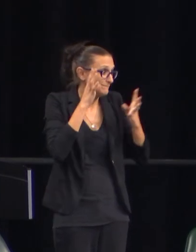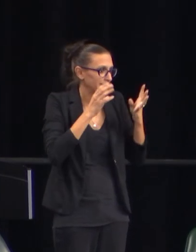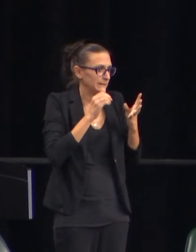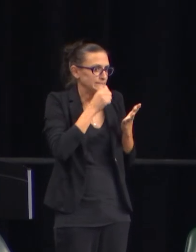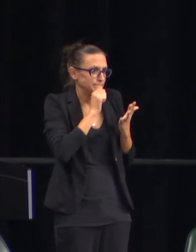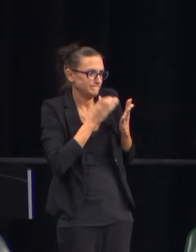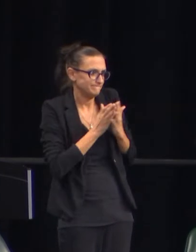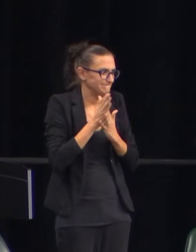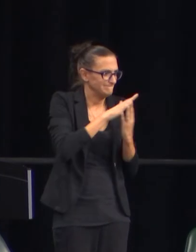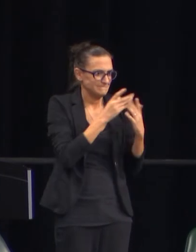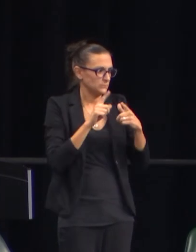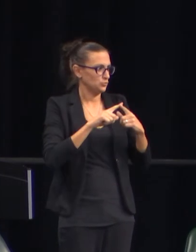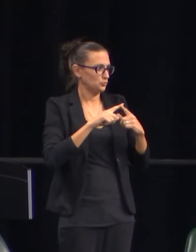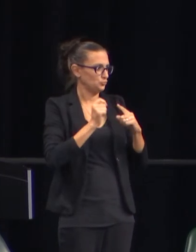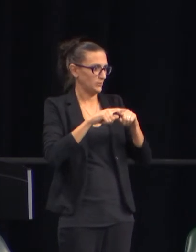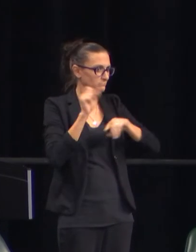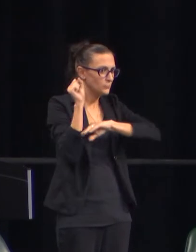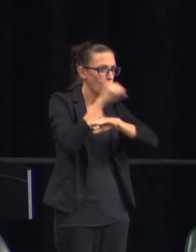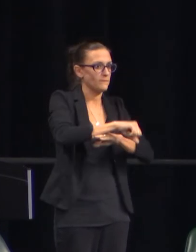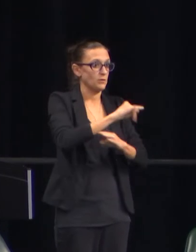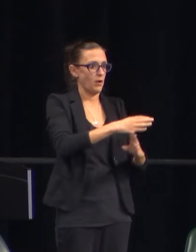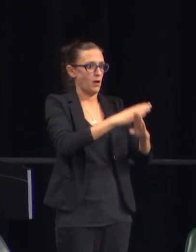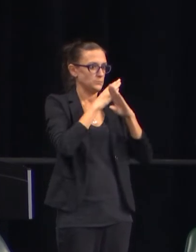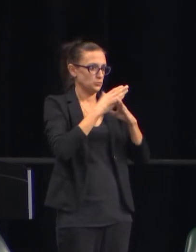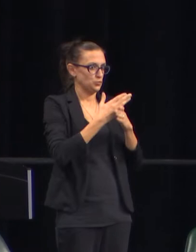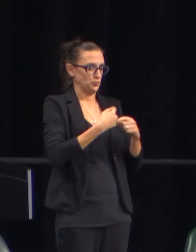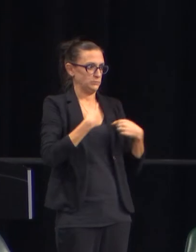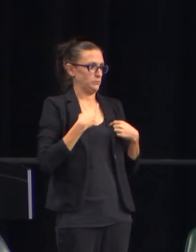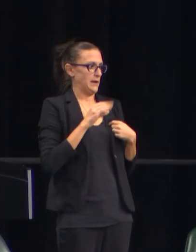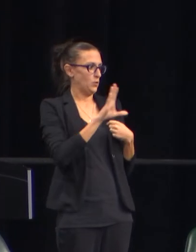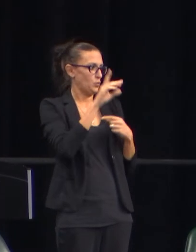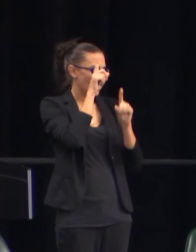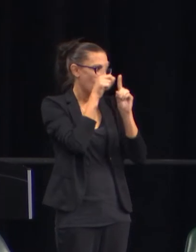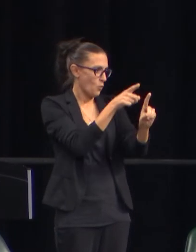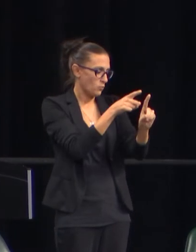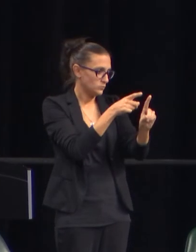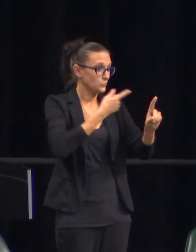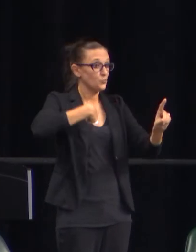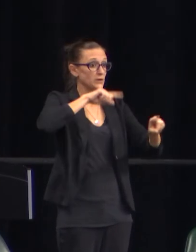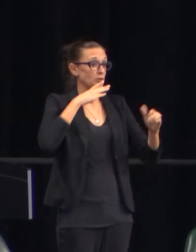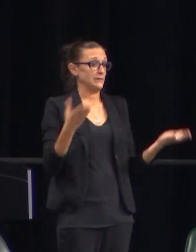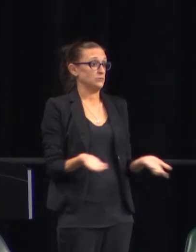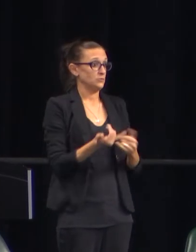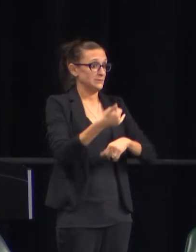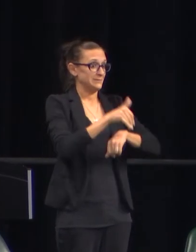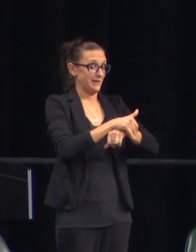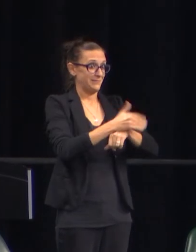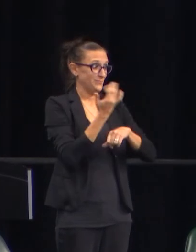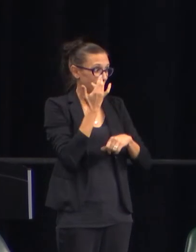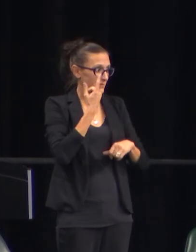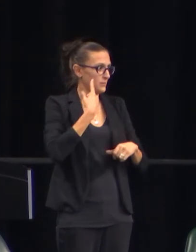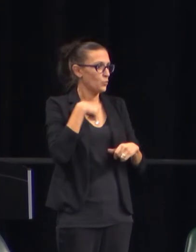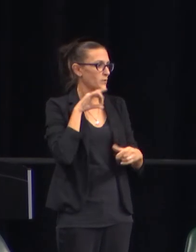"to overcome the obstacles between you and your goal. "We are here tonight because we belong,